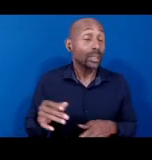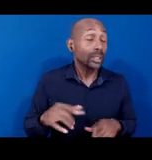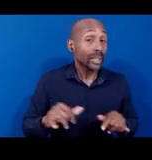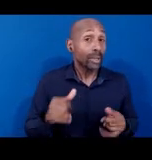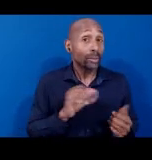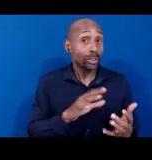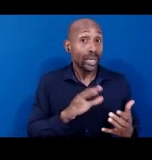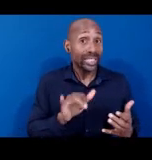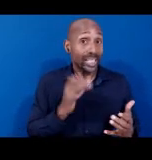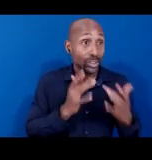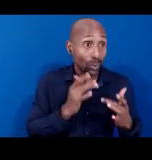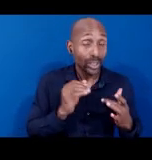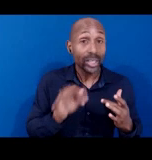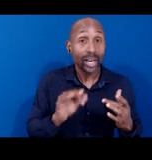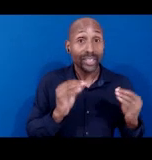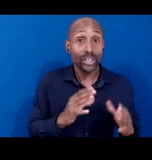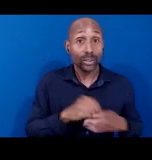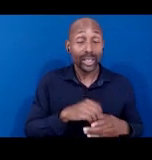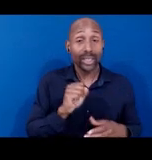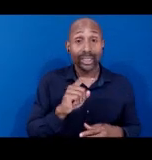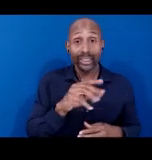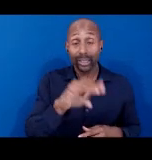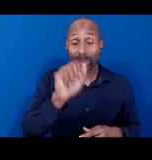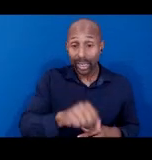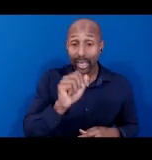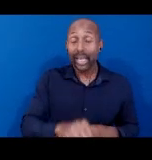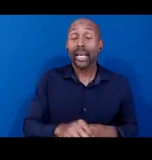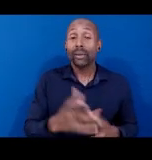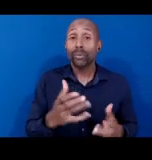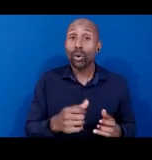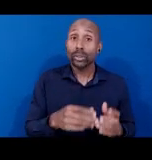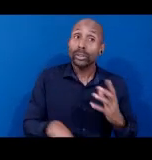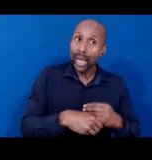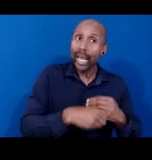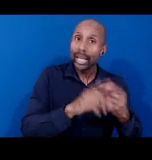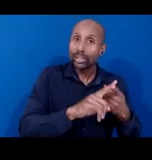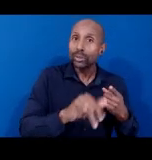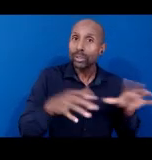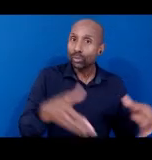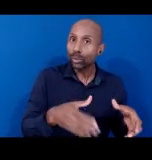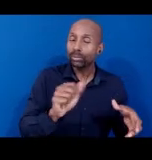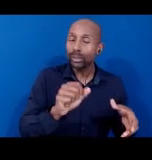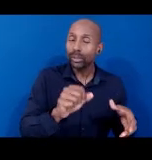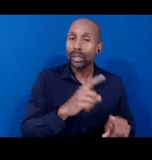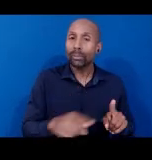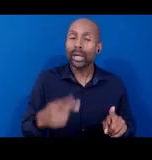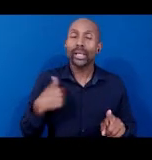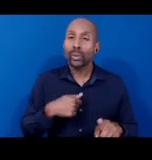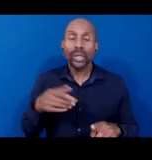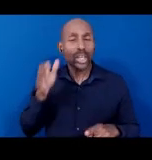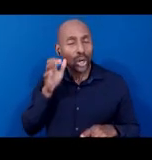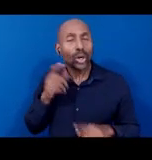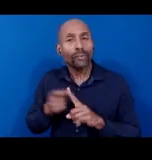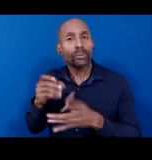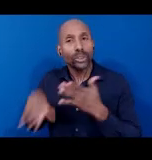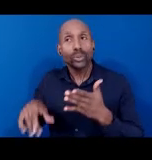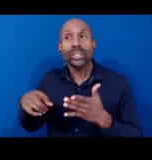excellent STEM teachers and curbing the attrition rate. We heard a clear call to action from students from youth in our